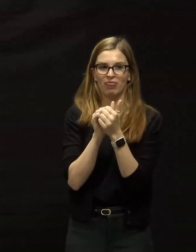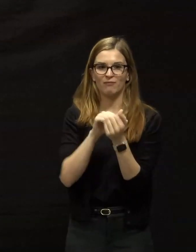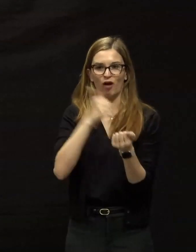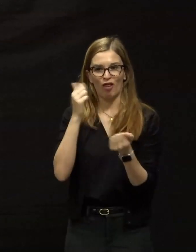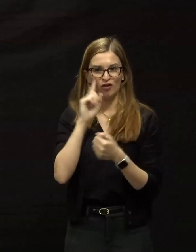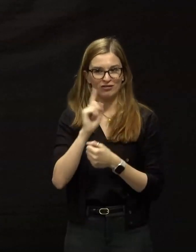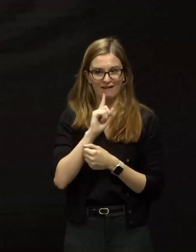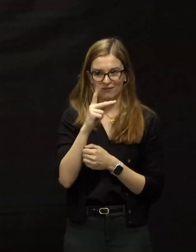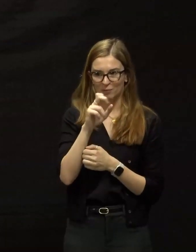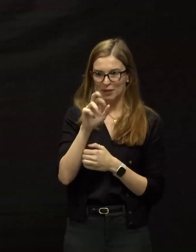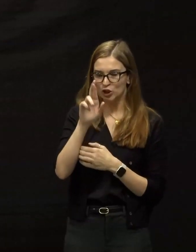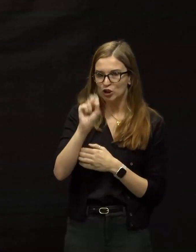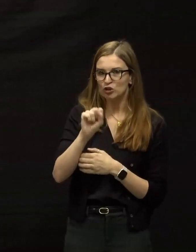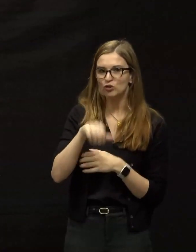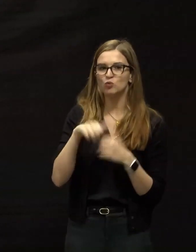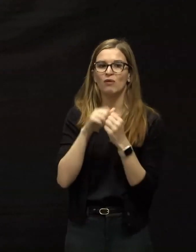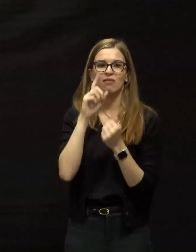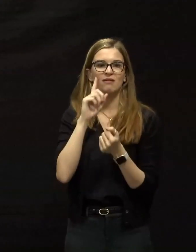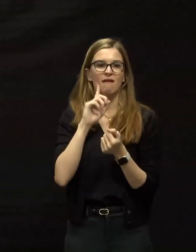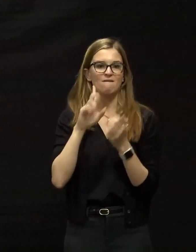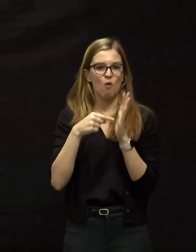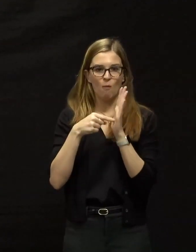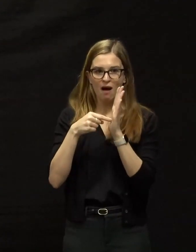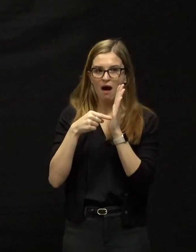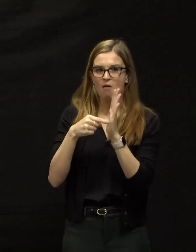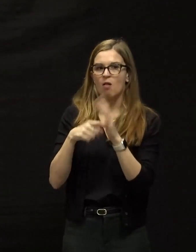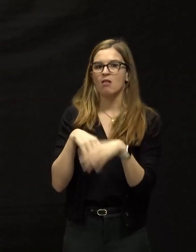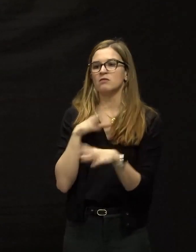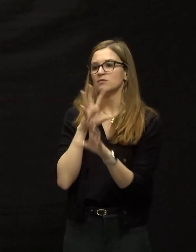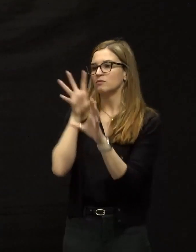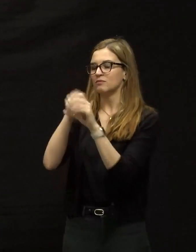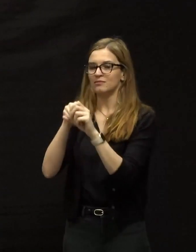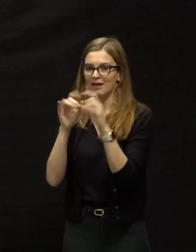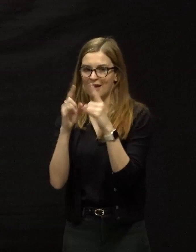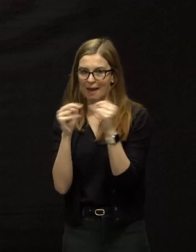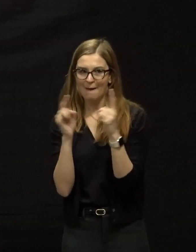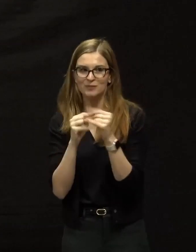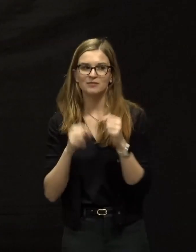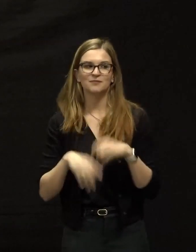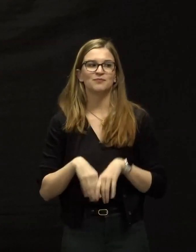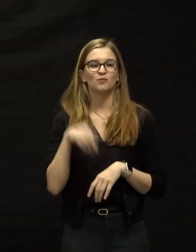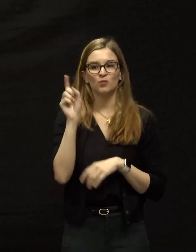we try to hook them up with other, get the child connected to other deaf peers, deaf role models.